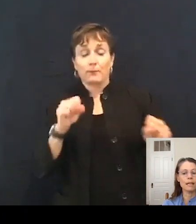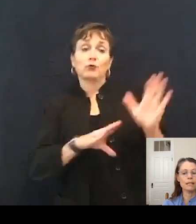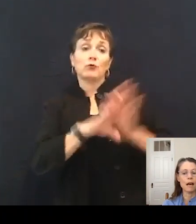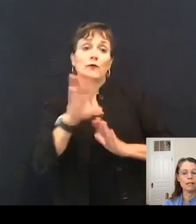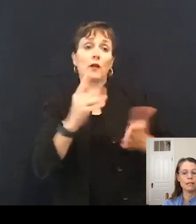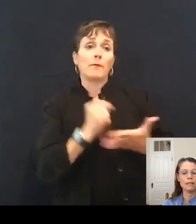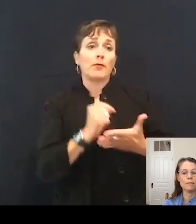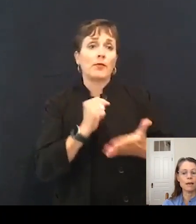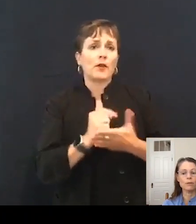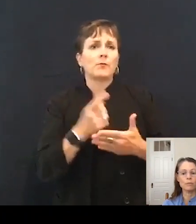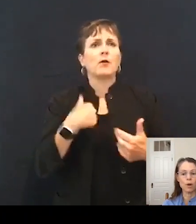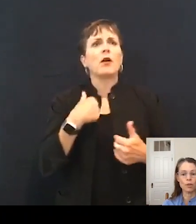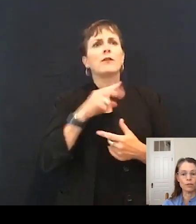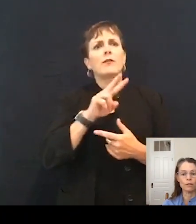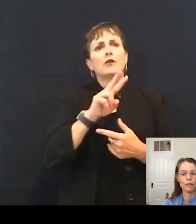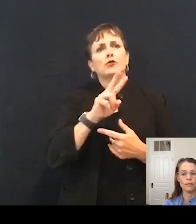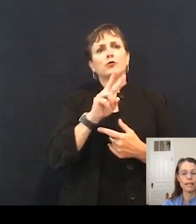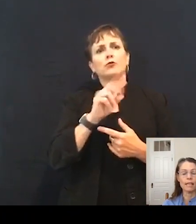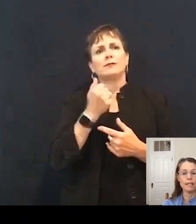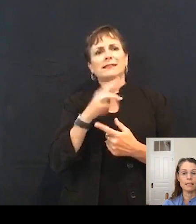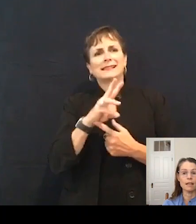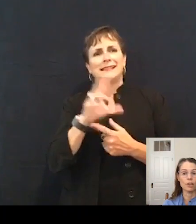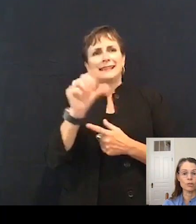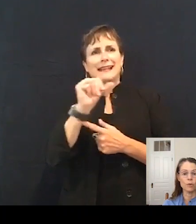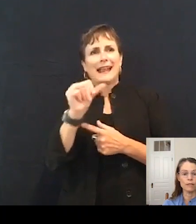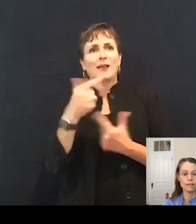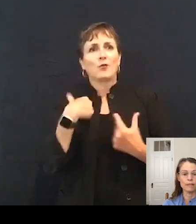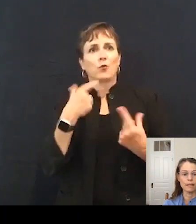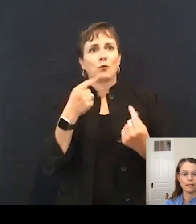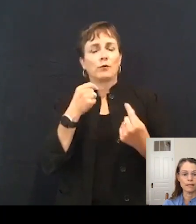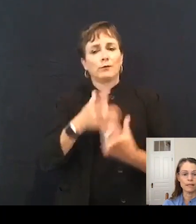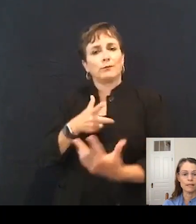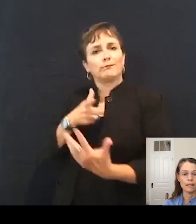to create a knock-in mouse model of Acadian USH1C.